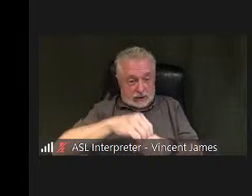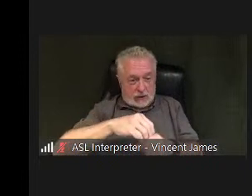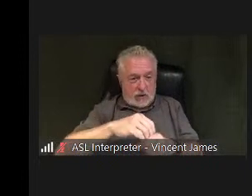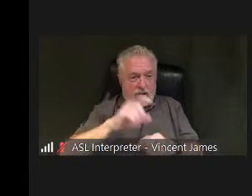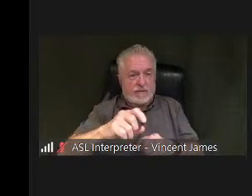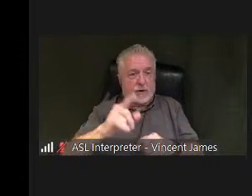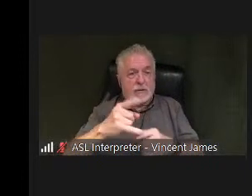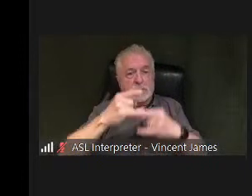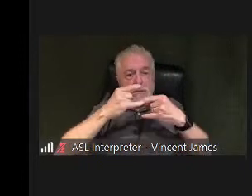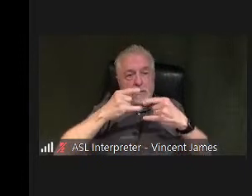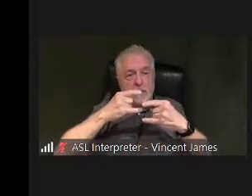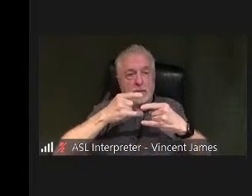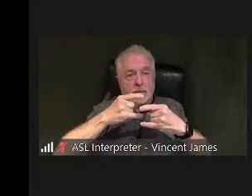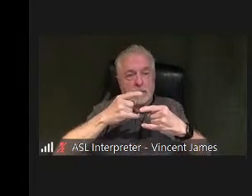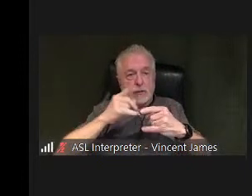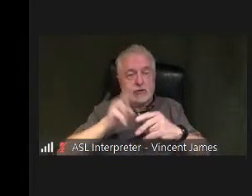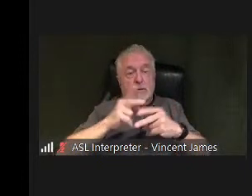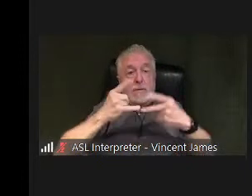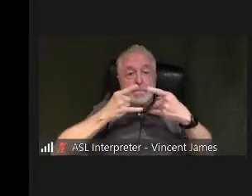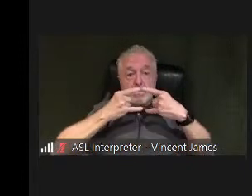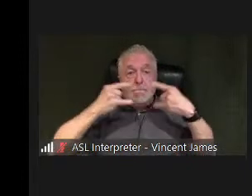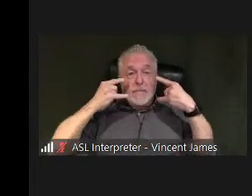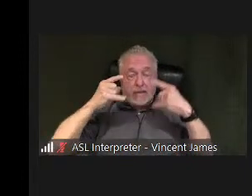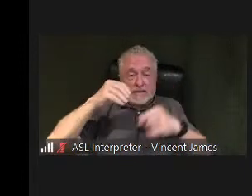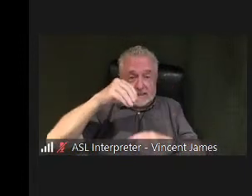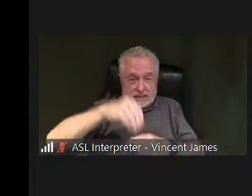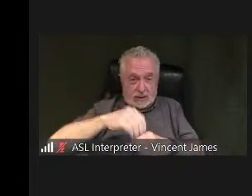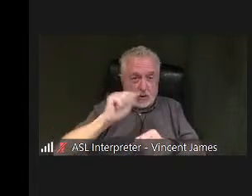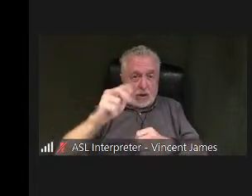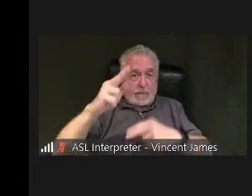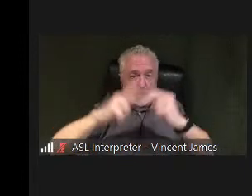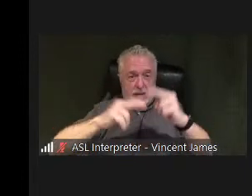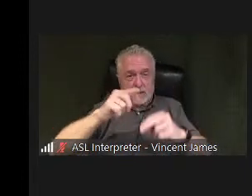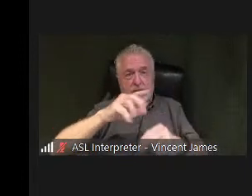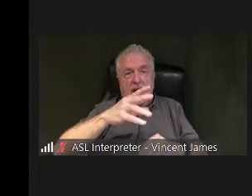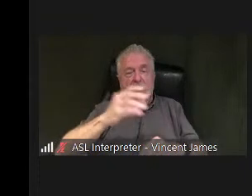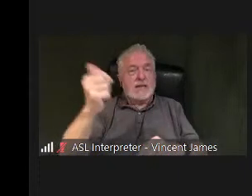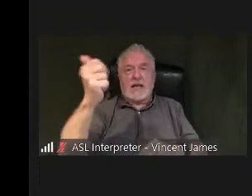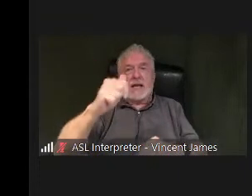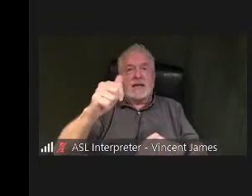have to be wearing masks inside Paul buildings and the campus